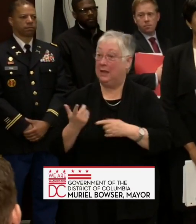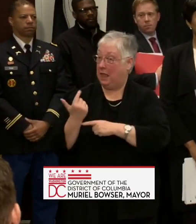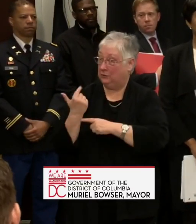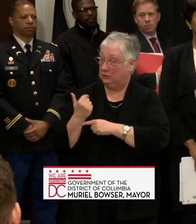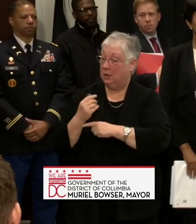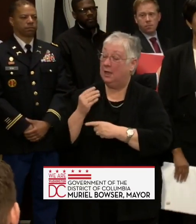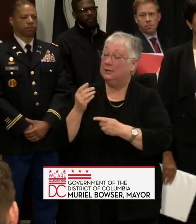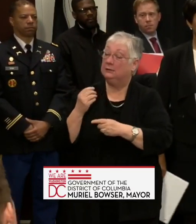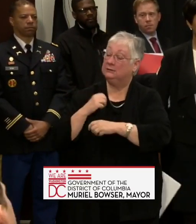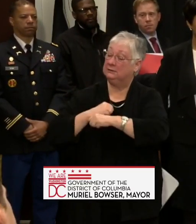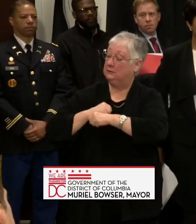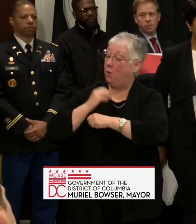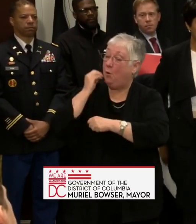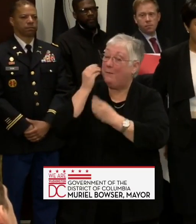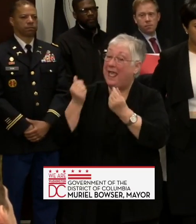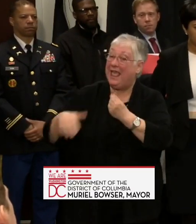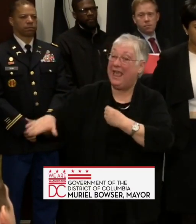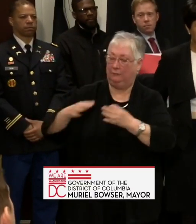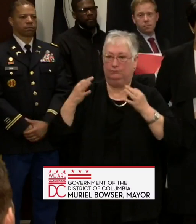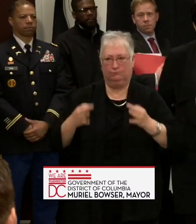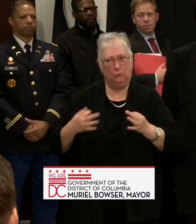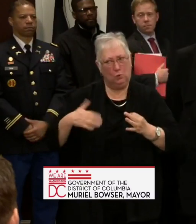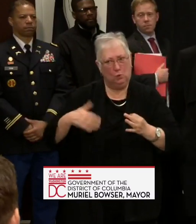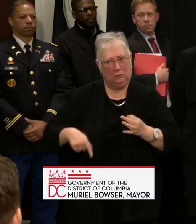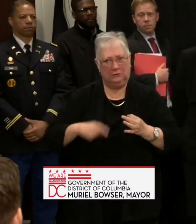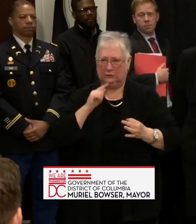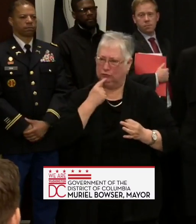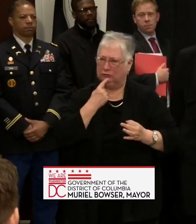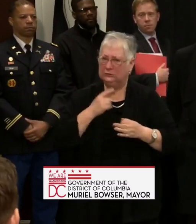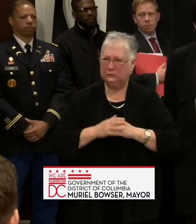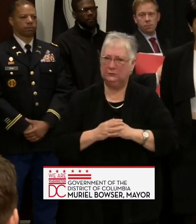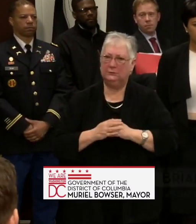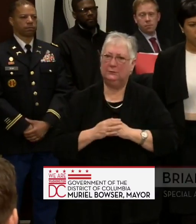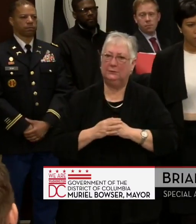IT WILL BE OUR COUNTRY'S 56TH NATIONAL SPECIAL SECURITY EVENT,